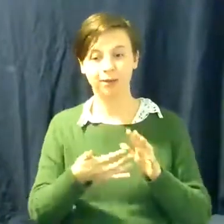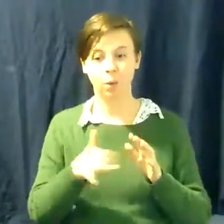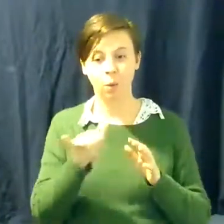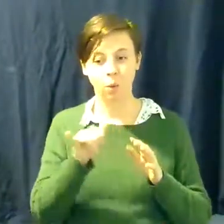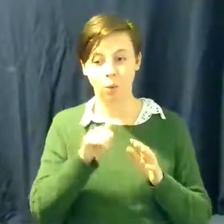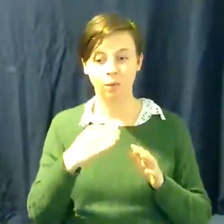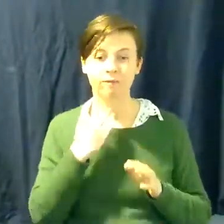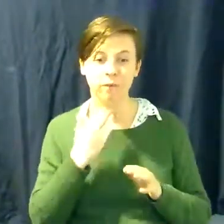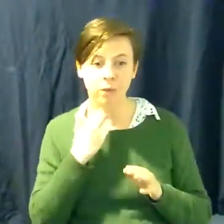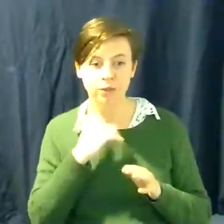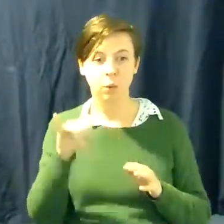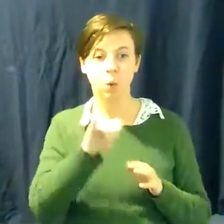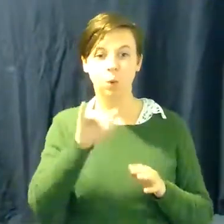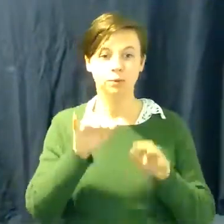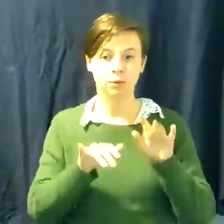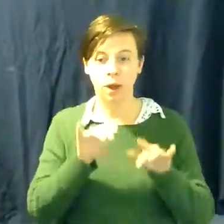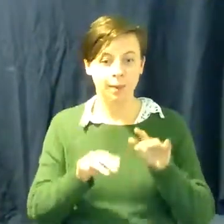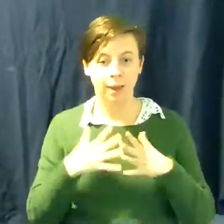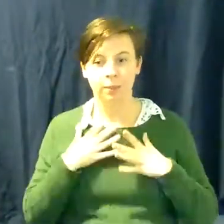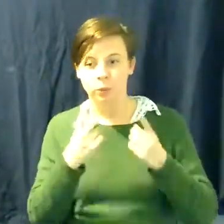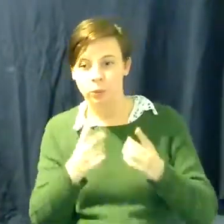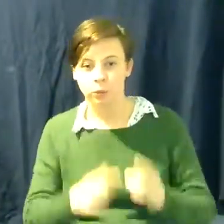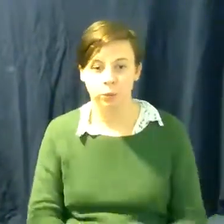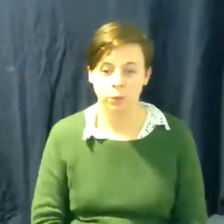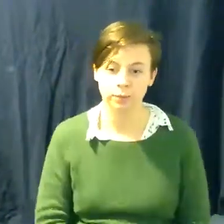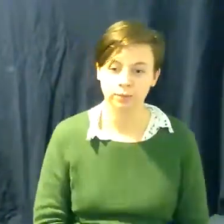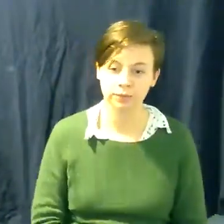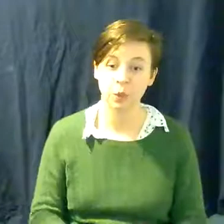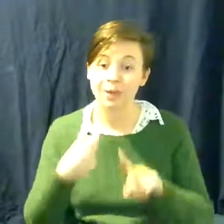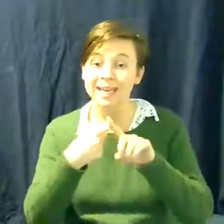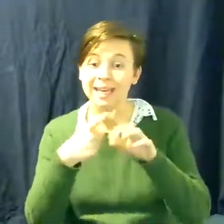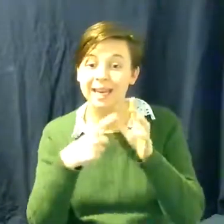will let me know if anyone